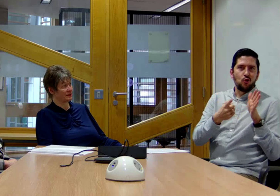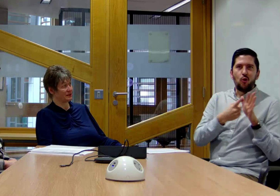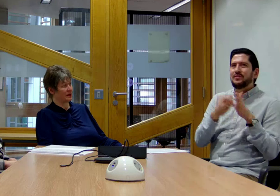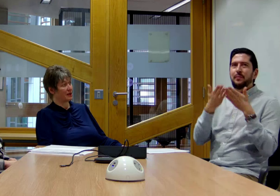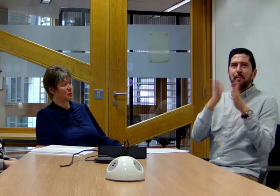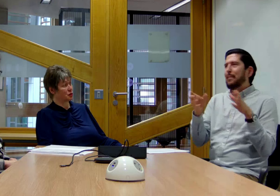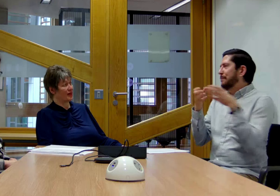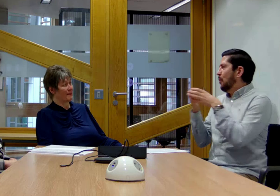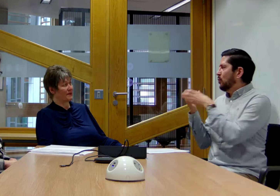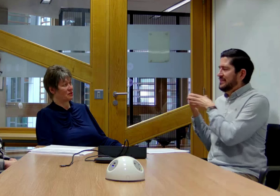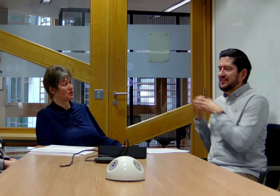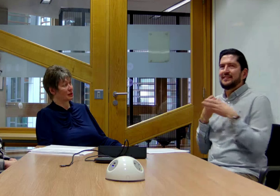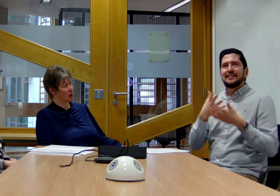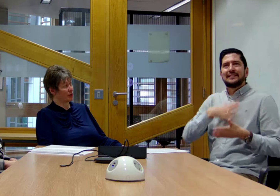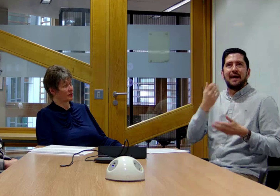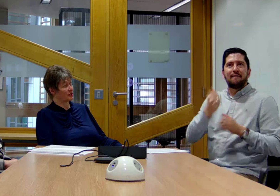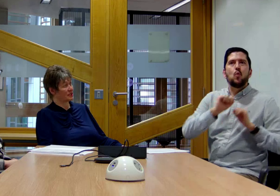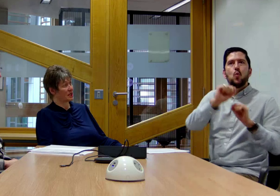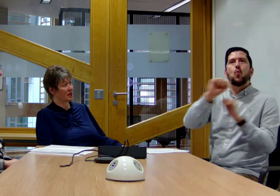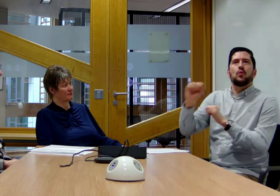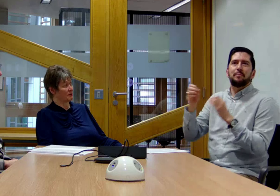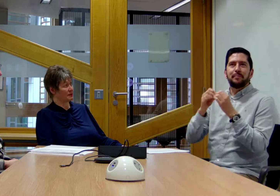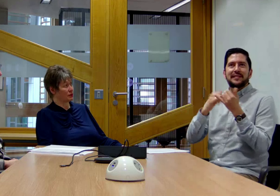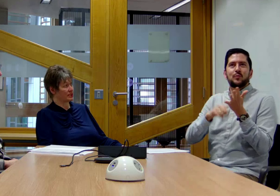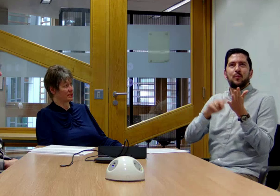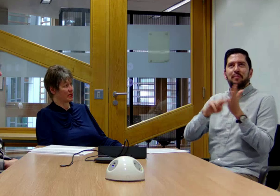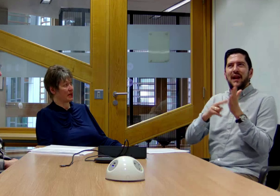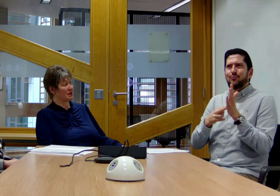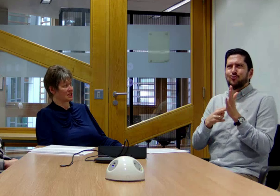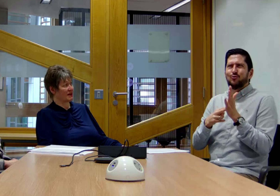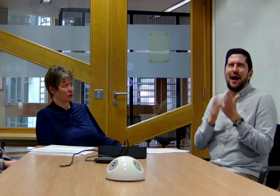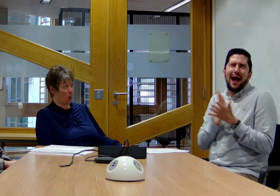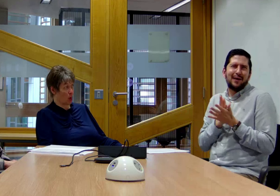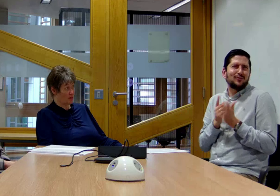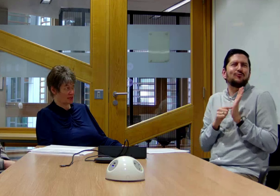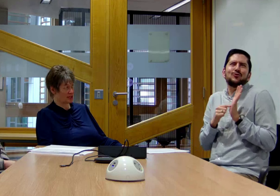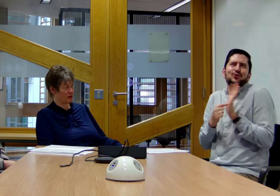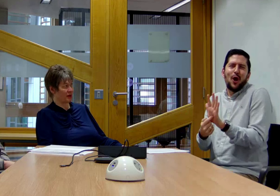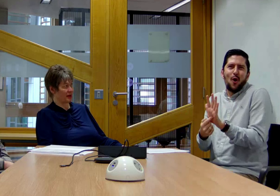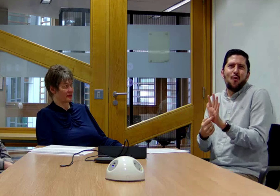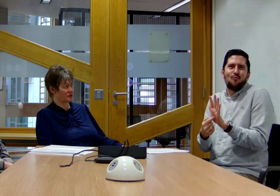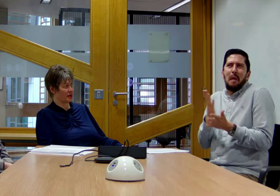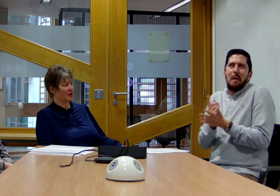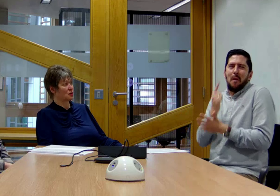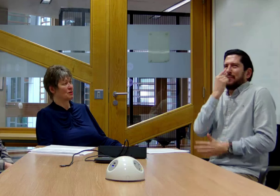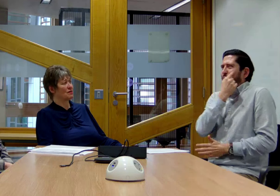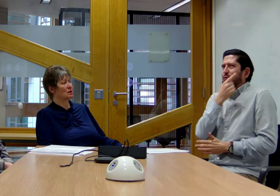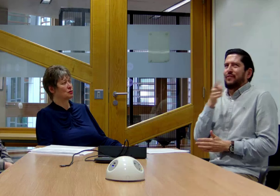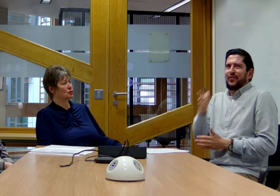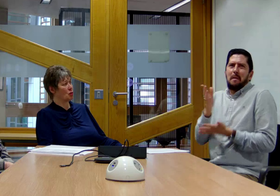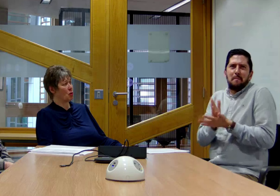which was passed in 2015. So that means that local authorities and public bodies must have